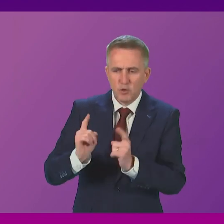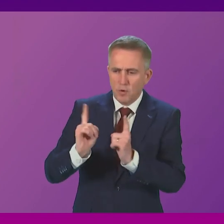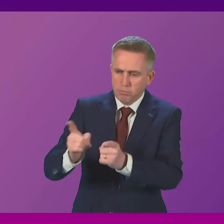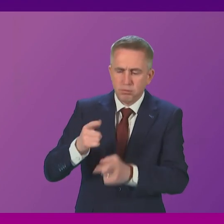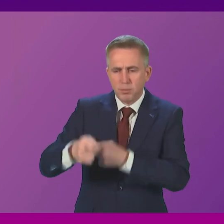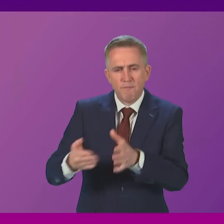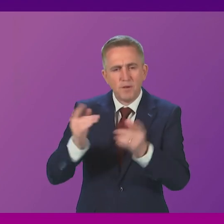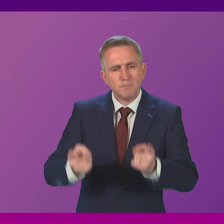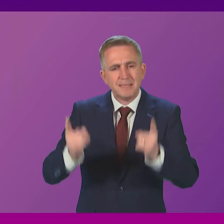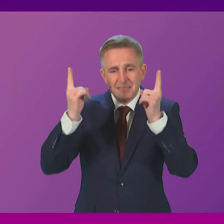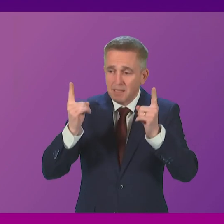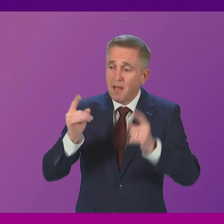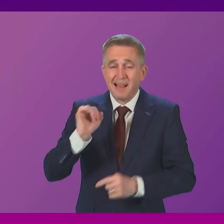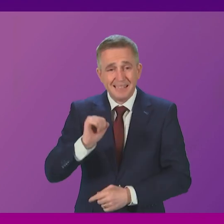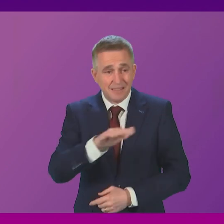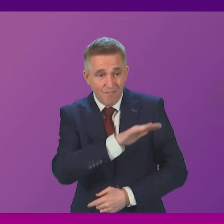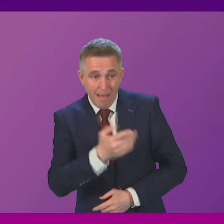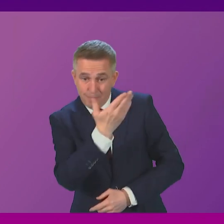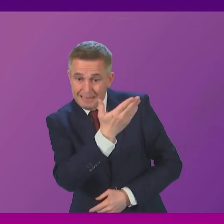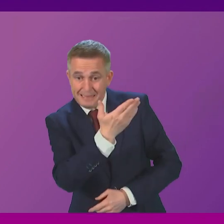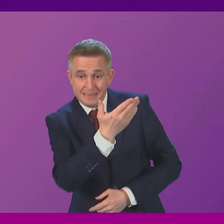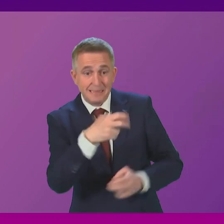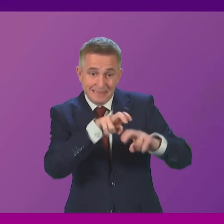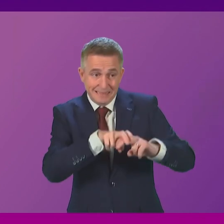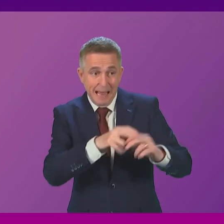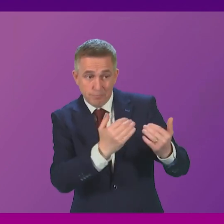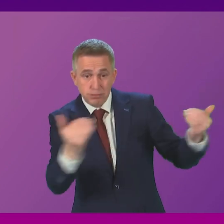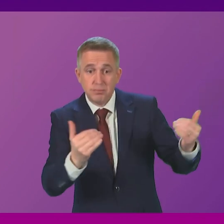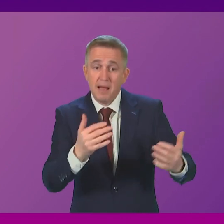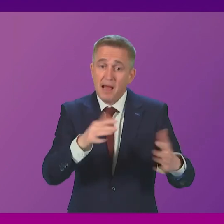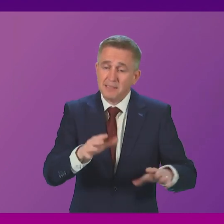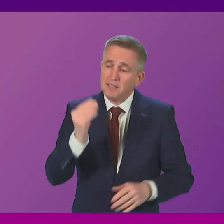I wish a belated Ramadan Mubarak to him and to his family in the gallery.